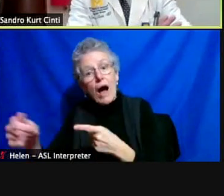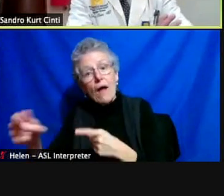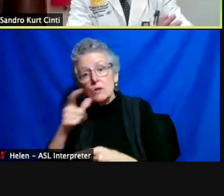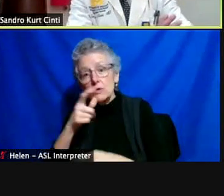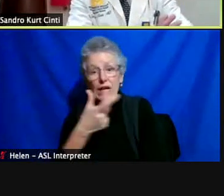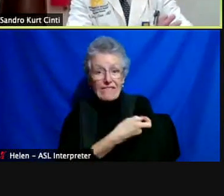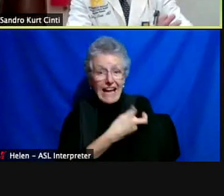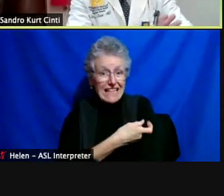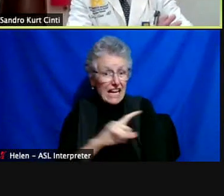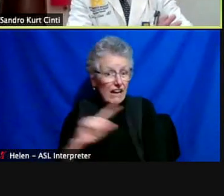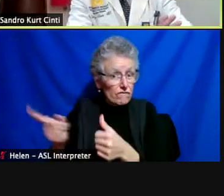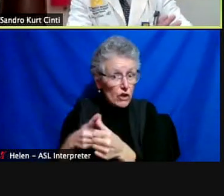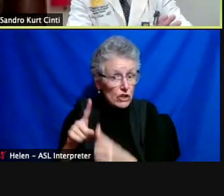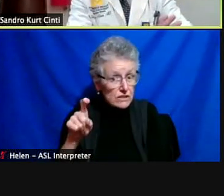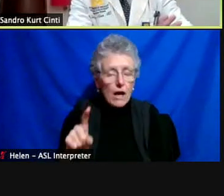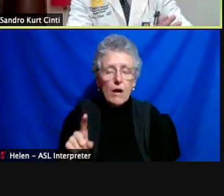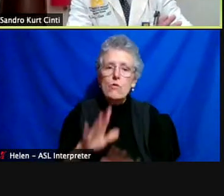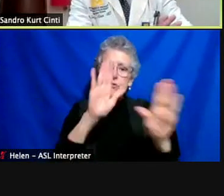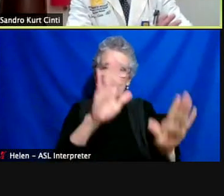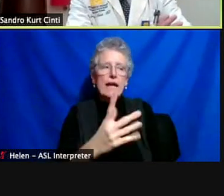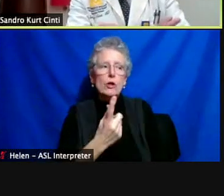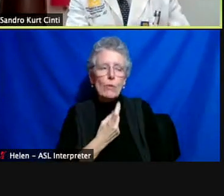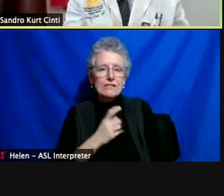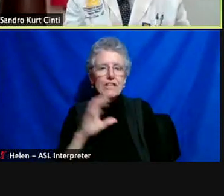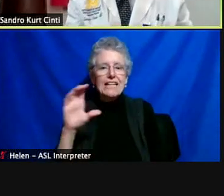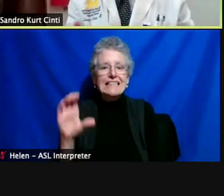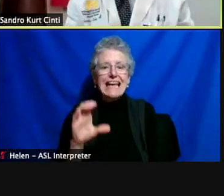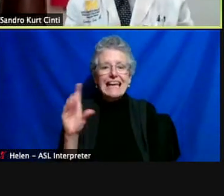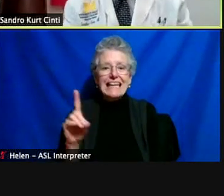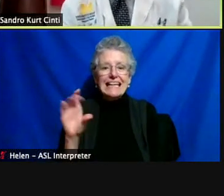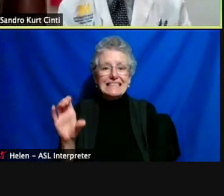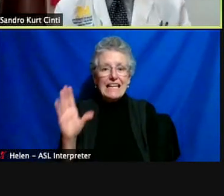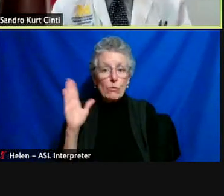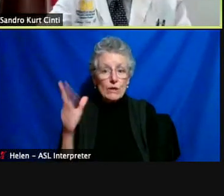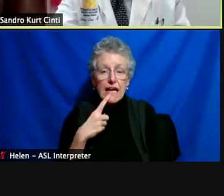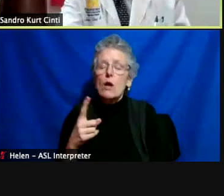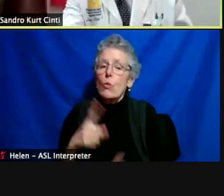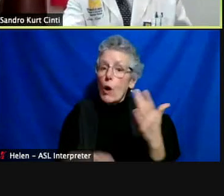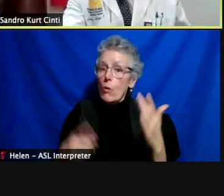And what the CDC would say is, what we know now is with natural infection,